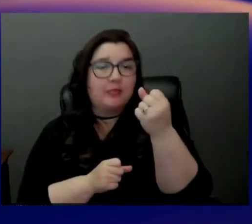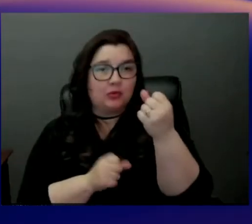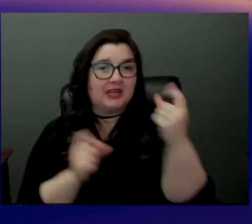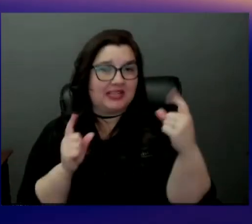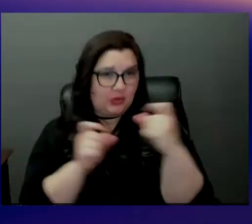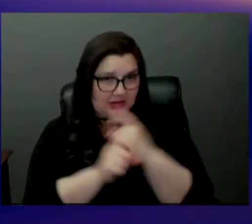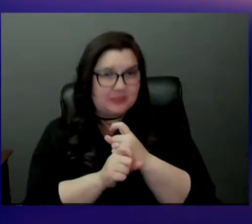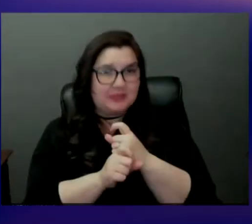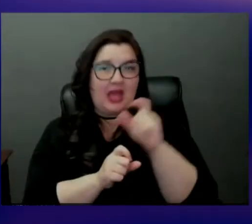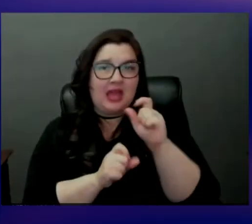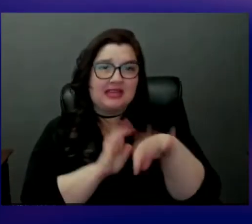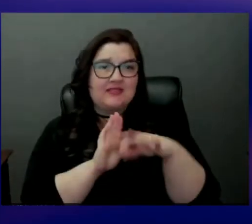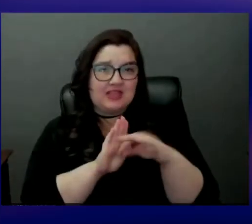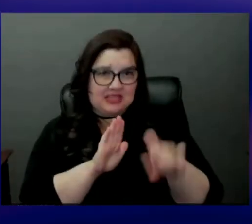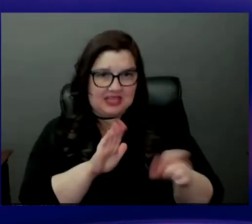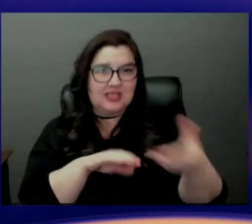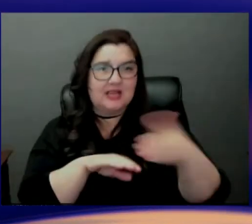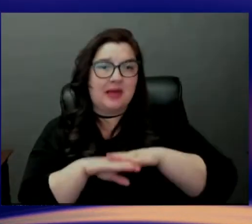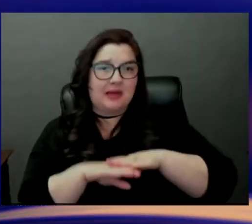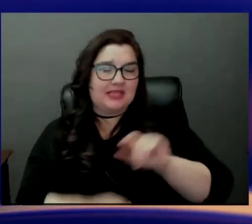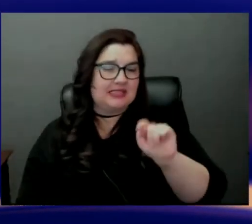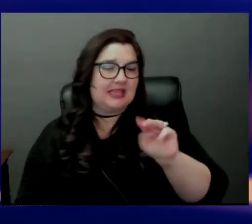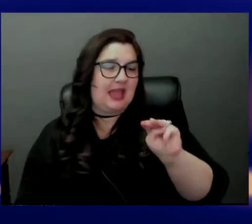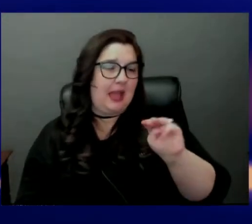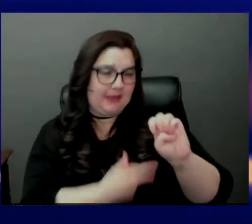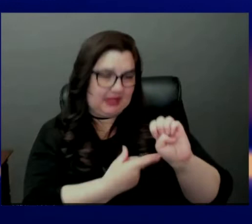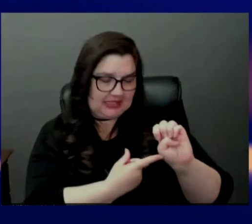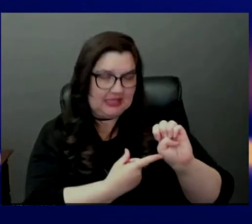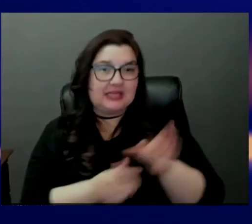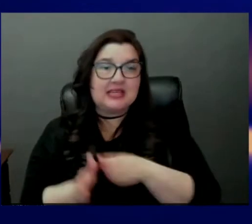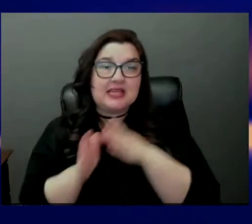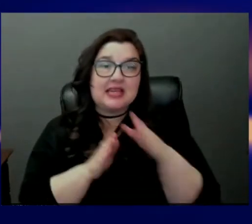we call that TME. And then on the instances that use AMD's third generation